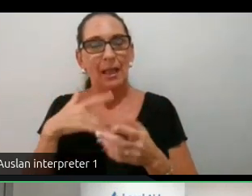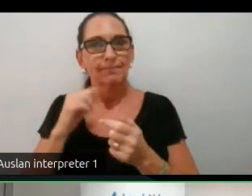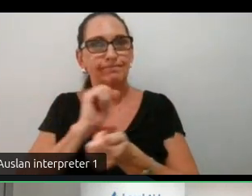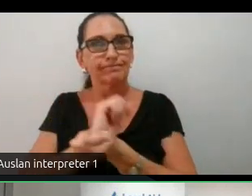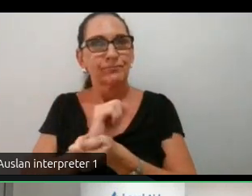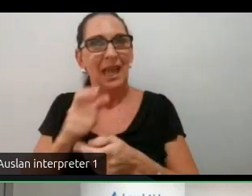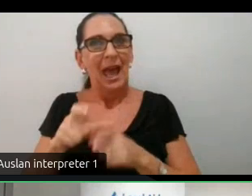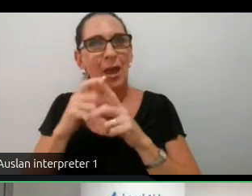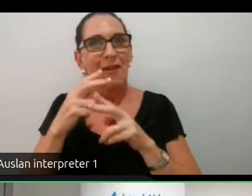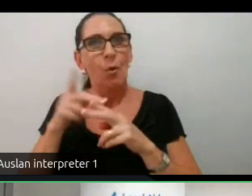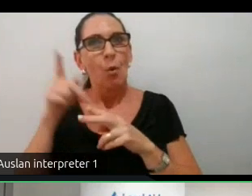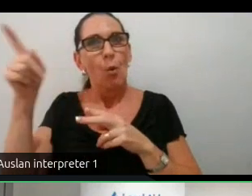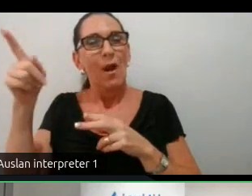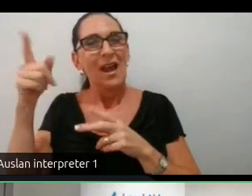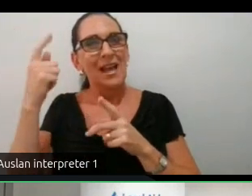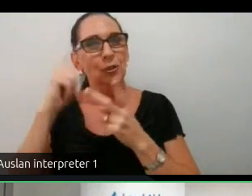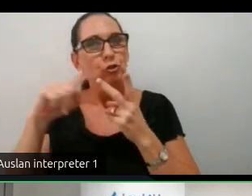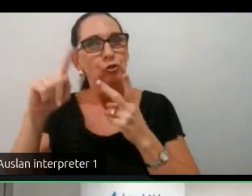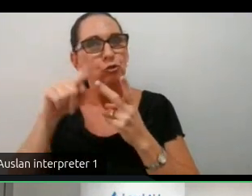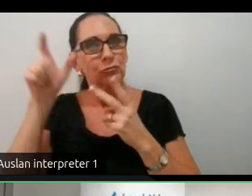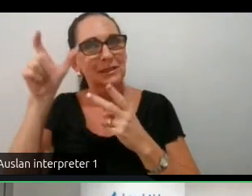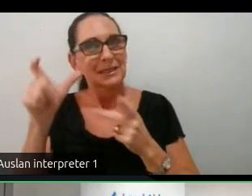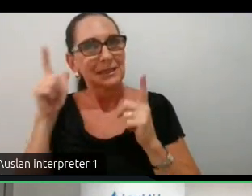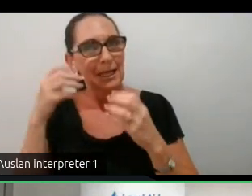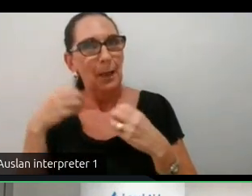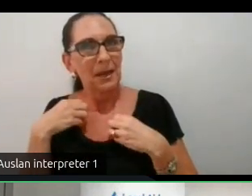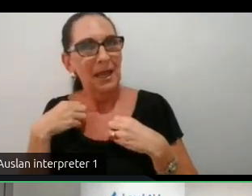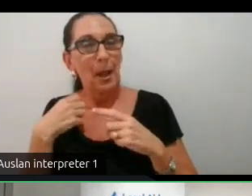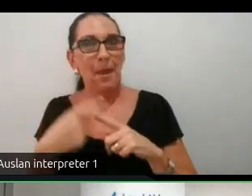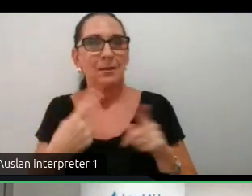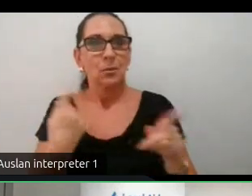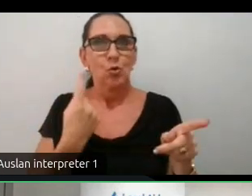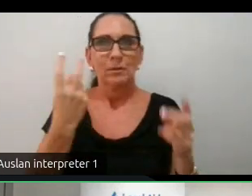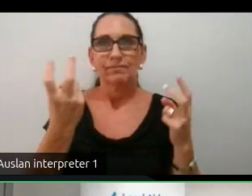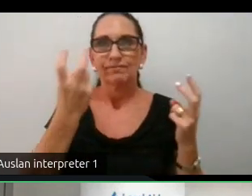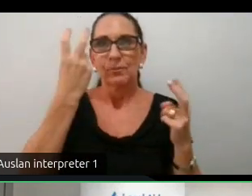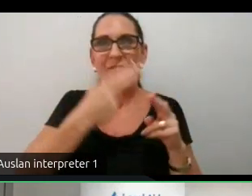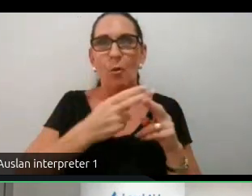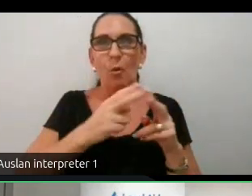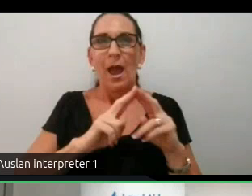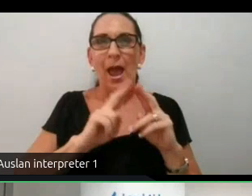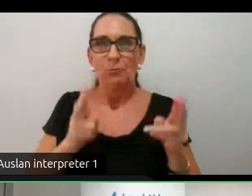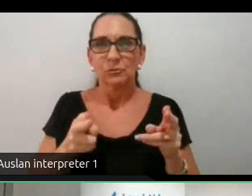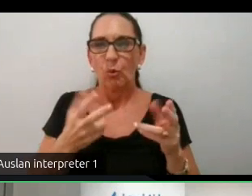and also for consumers who are looking for places to That's right. And it's particularly significant